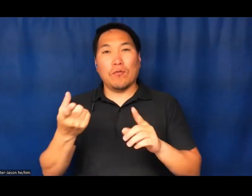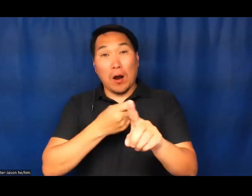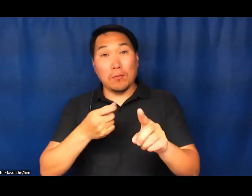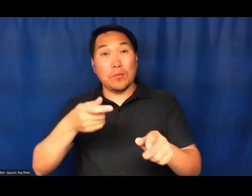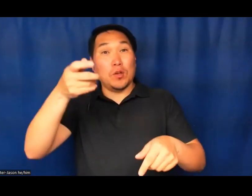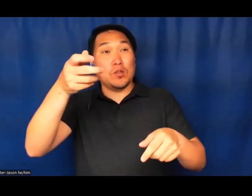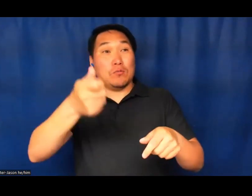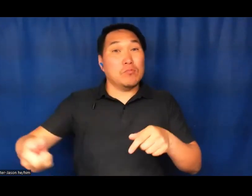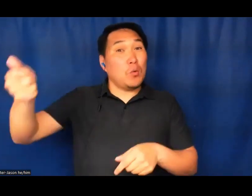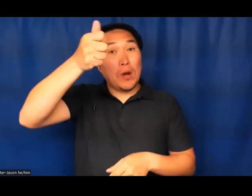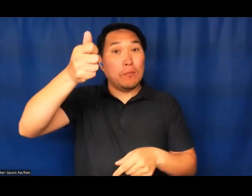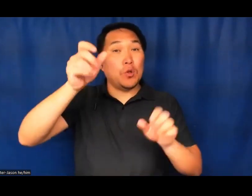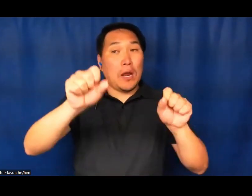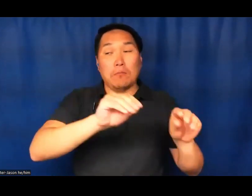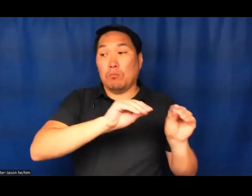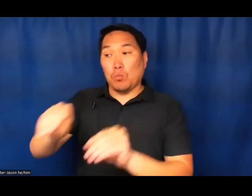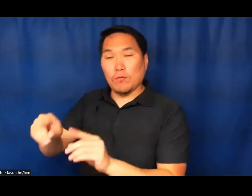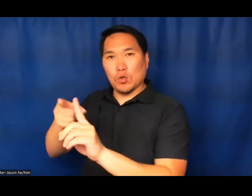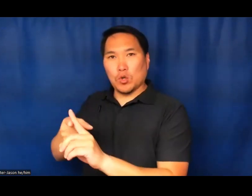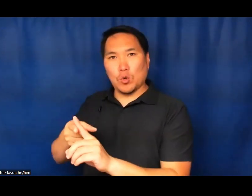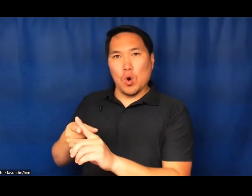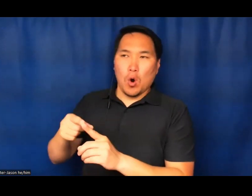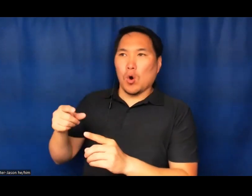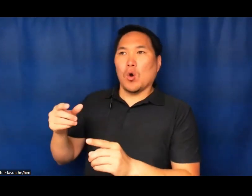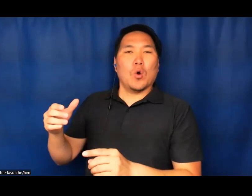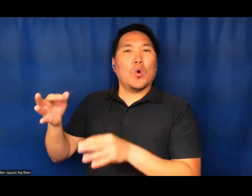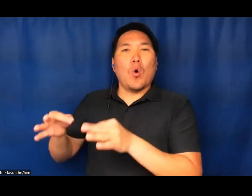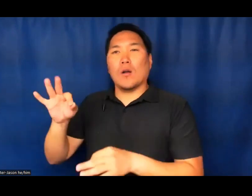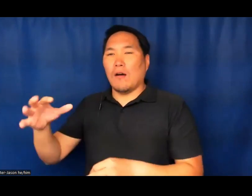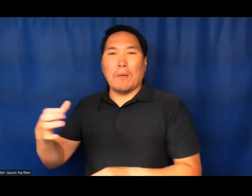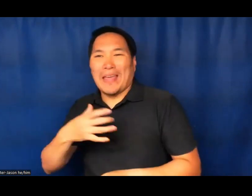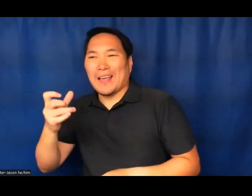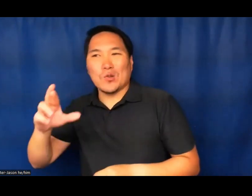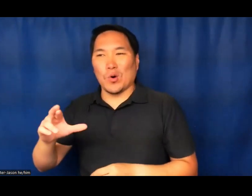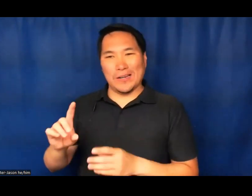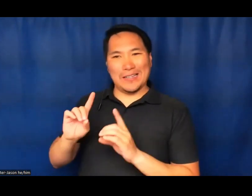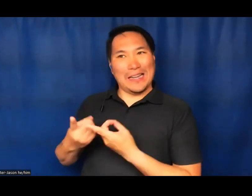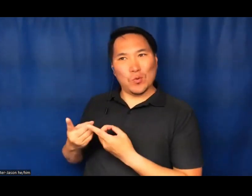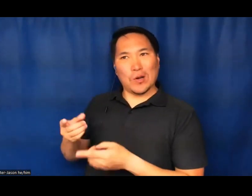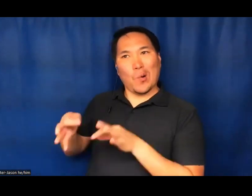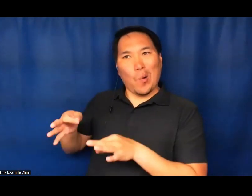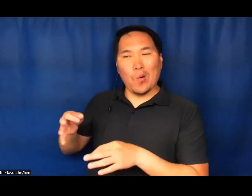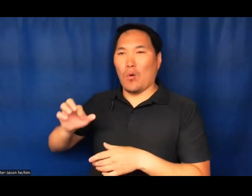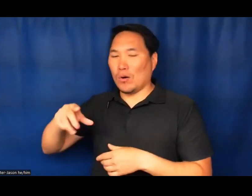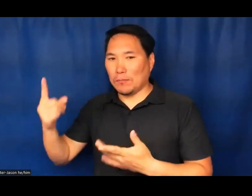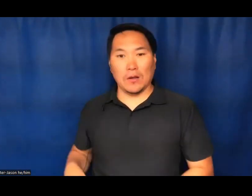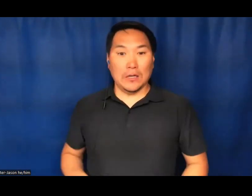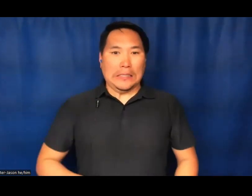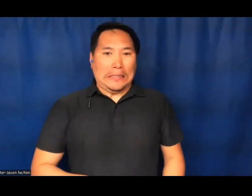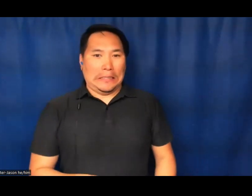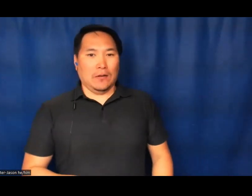Court to a Court of Appeals, or district court.It's hard to add a lot to this.